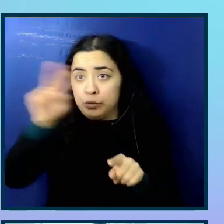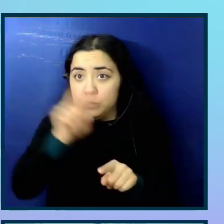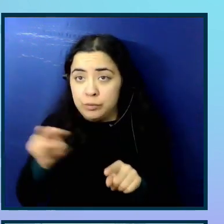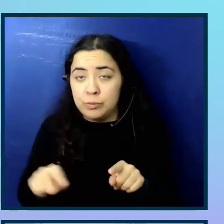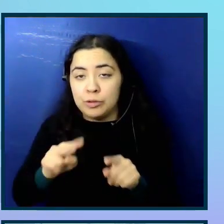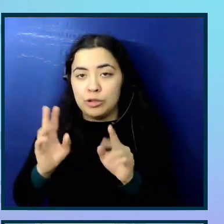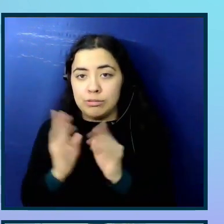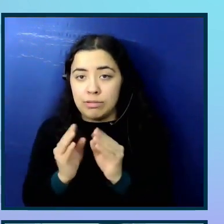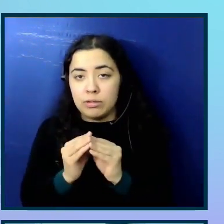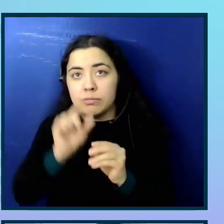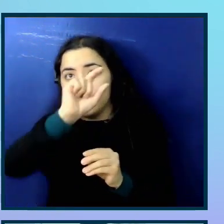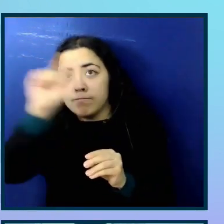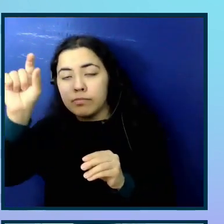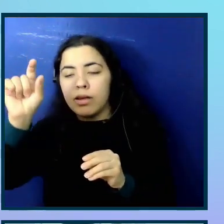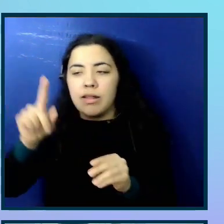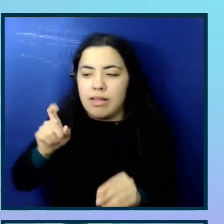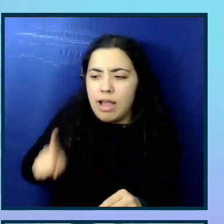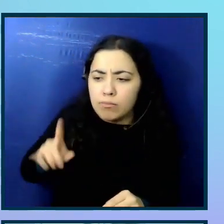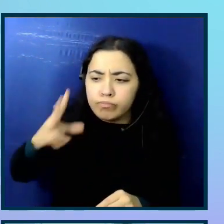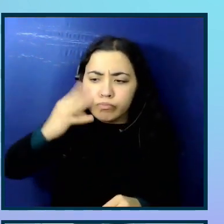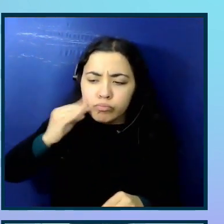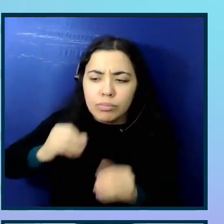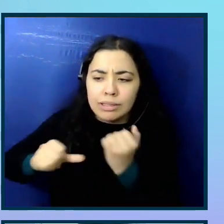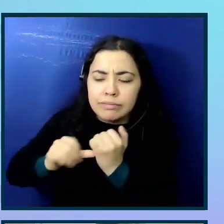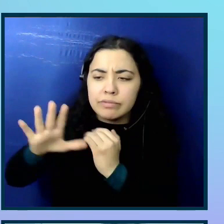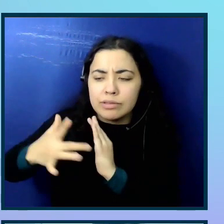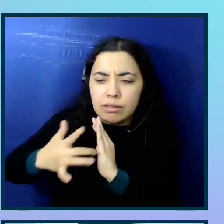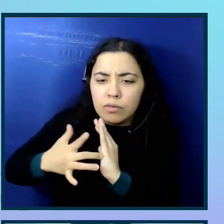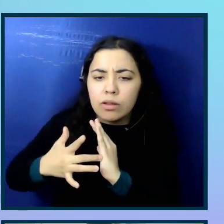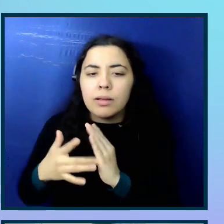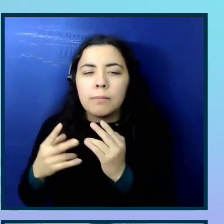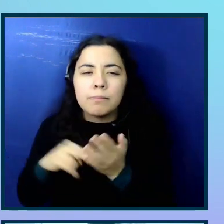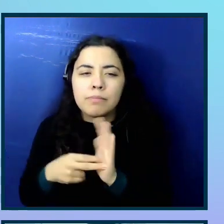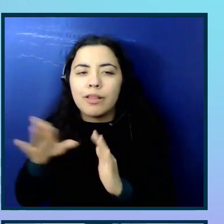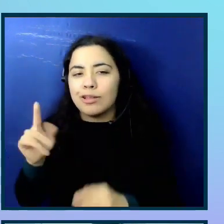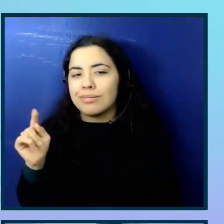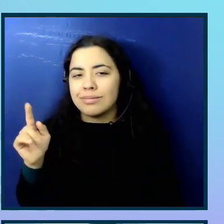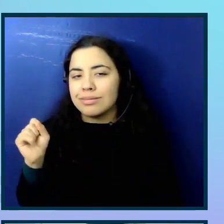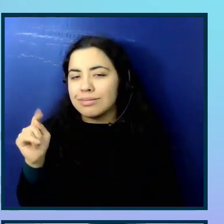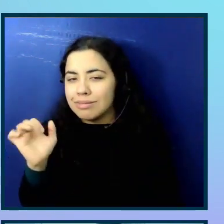users were asked about their assistive technology, basically their stack, what they use, what type of screen meter,